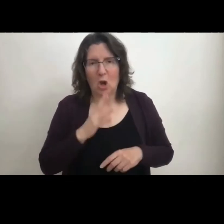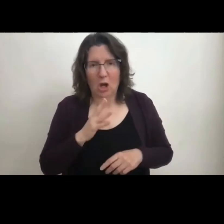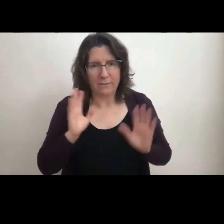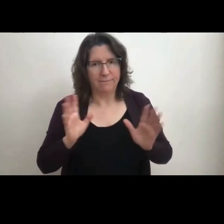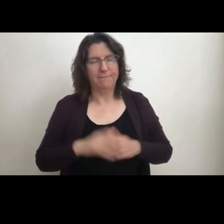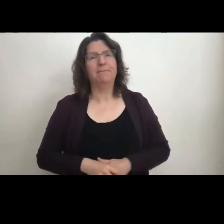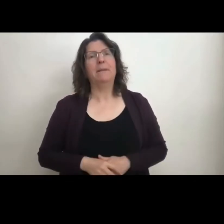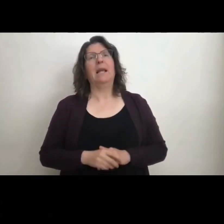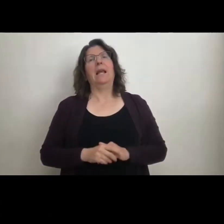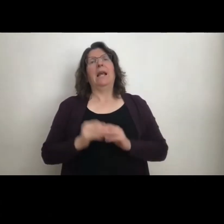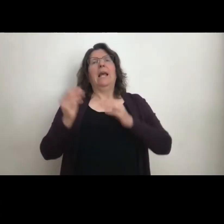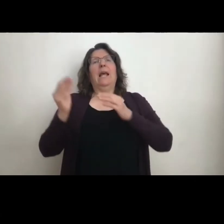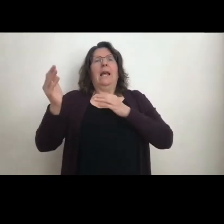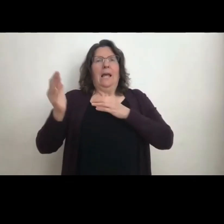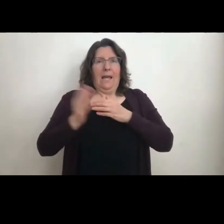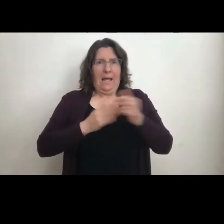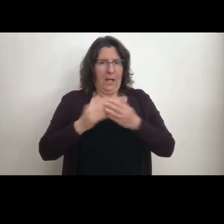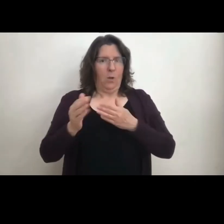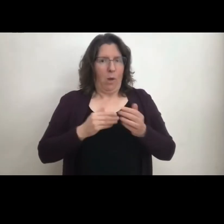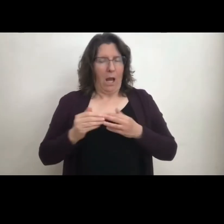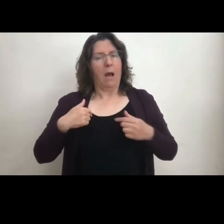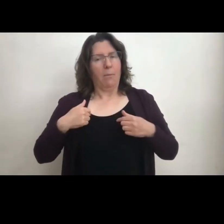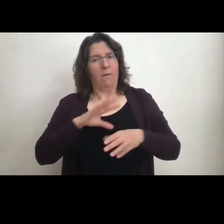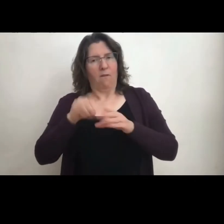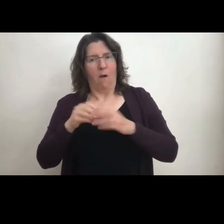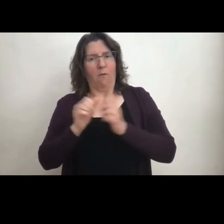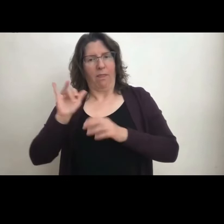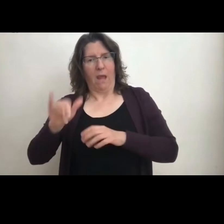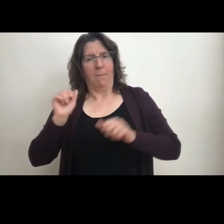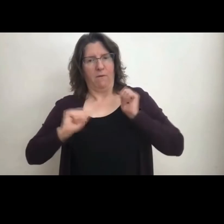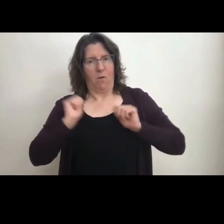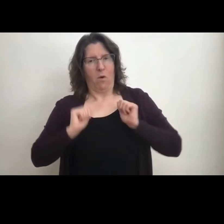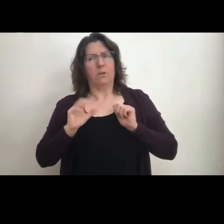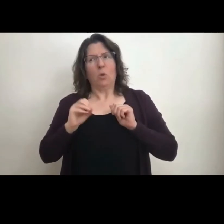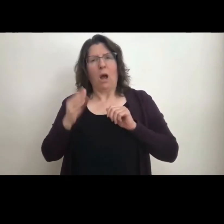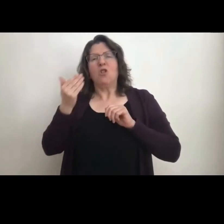Anyway, I was involved in that performance and knew that Chrystene would come to our arts education